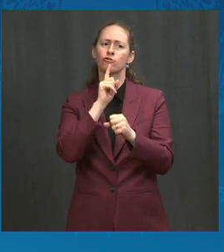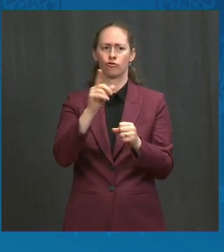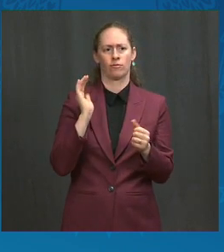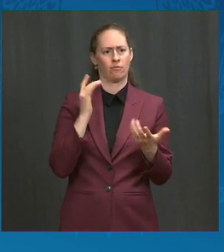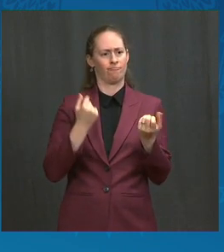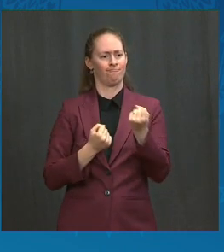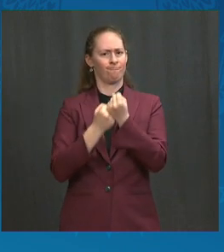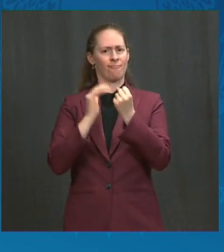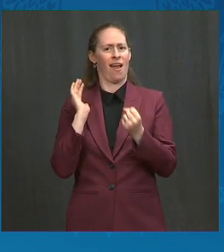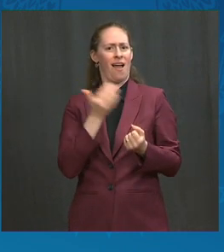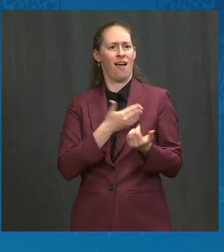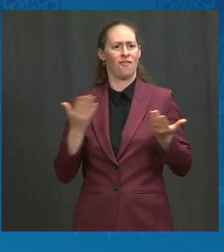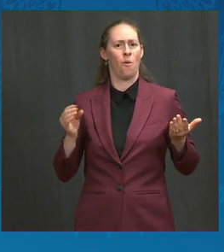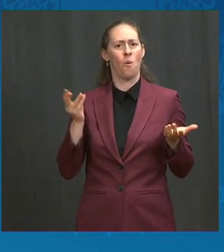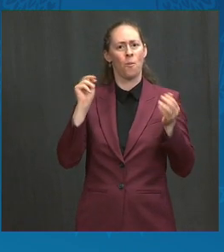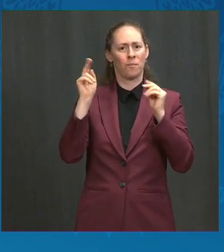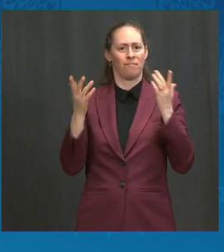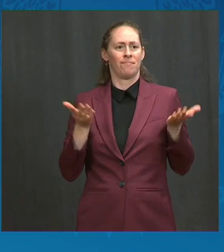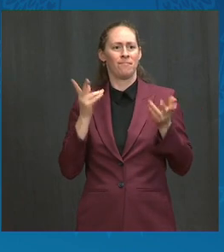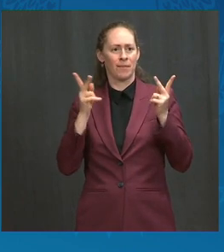And these commitments have one thing in common: